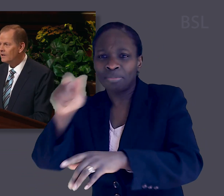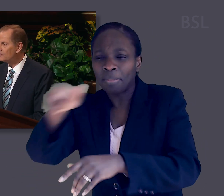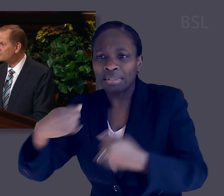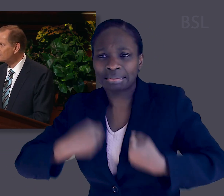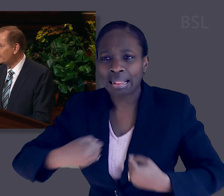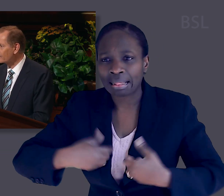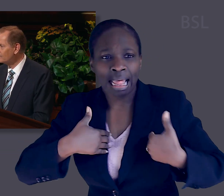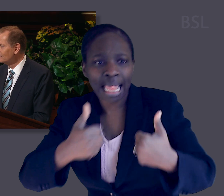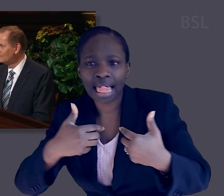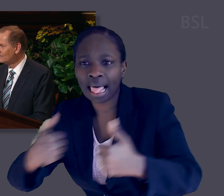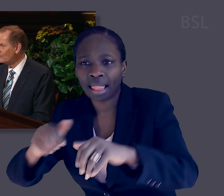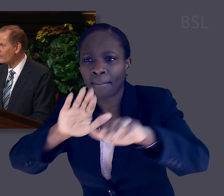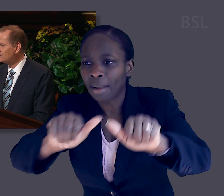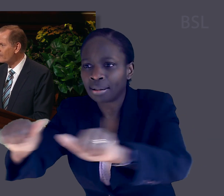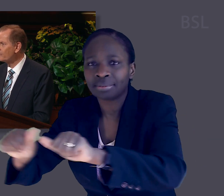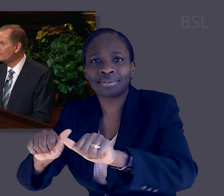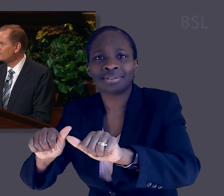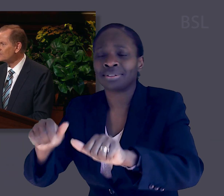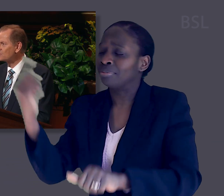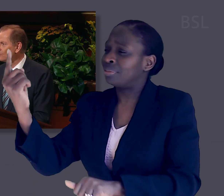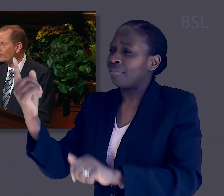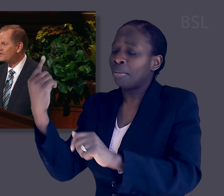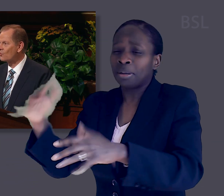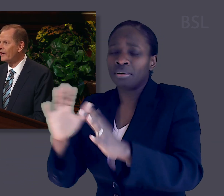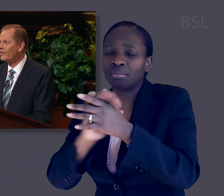He heals the sick and prays for the people in such a glorious way that